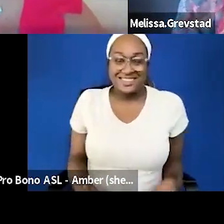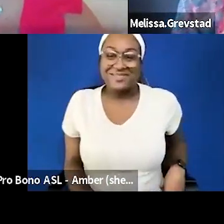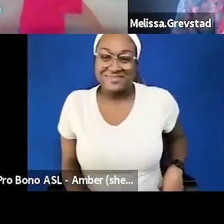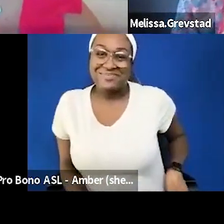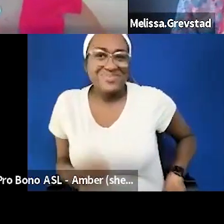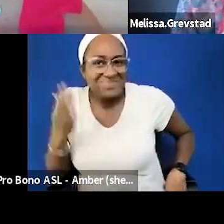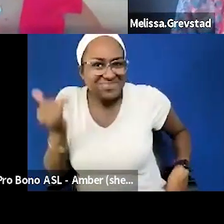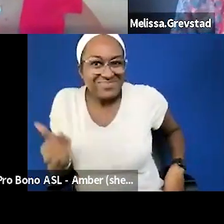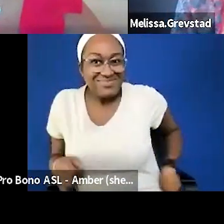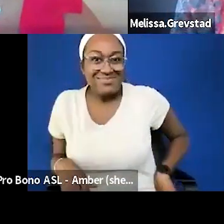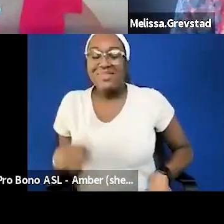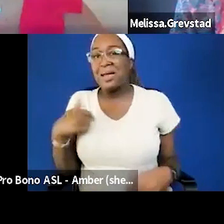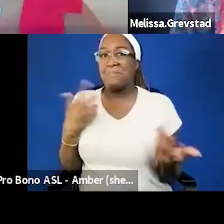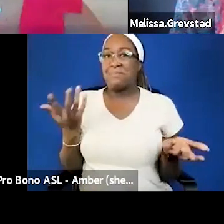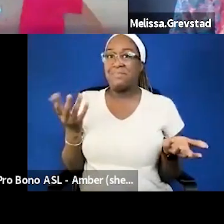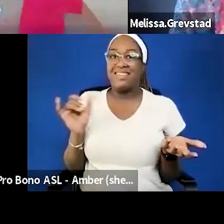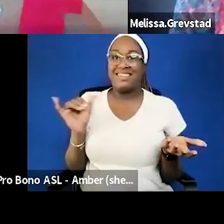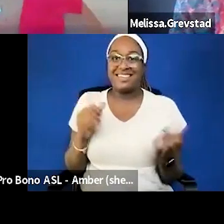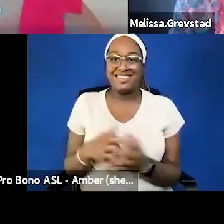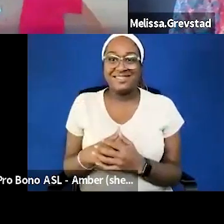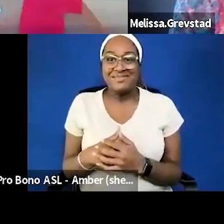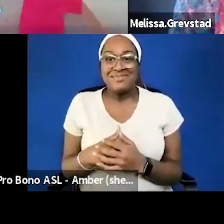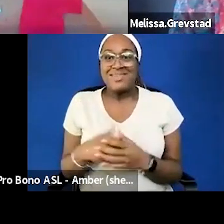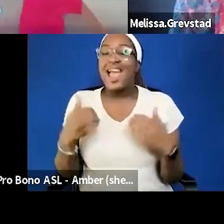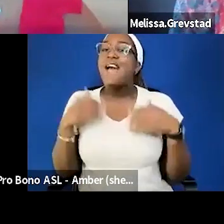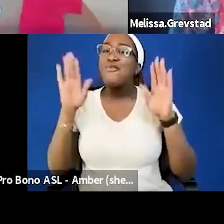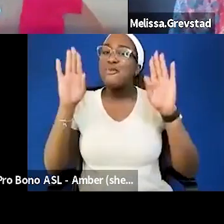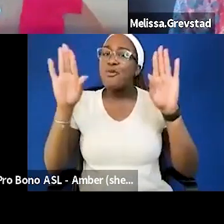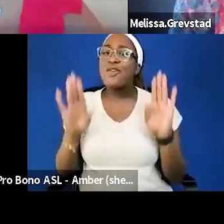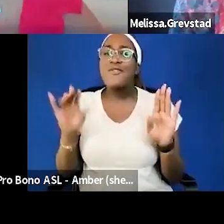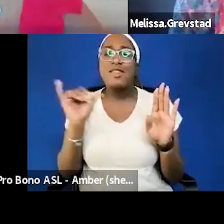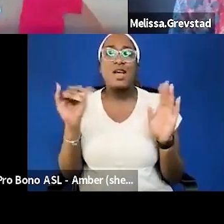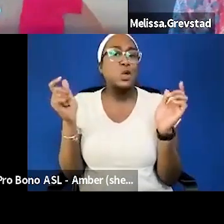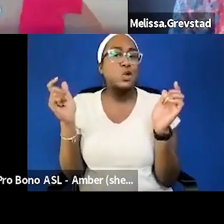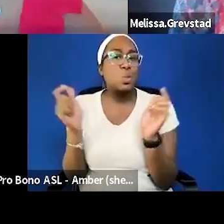I mean, I'm just like I have a wonderful, like small I mean, not small. Small.